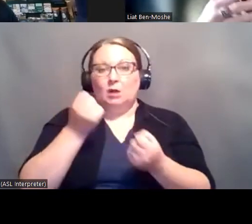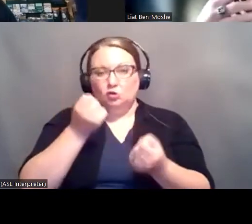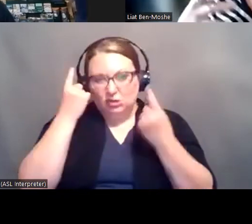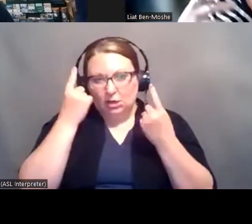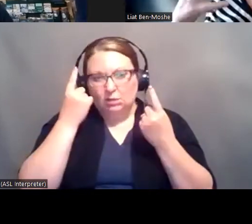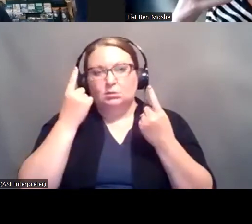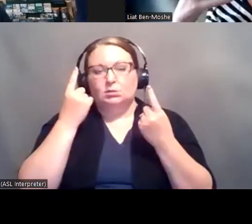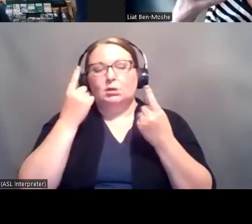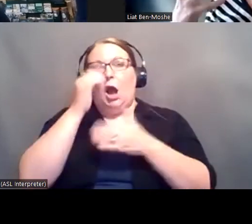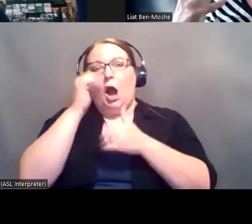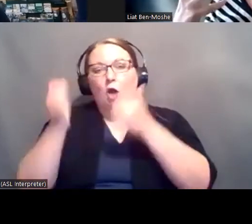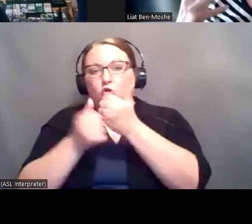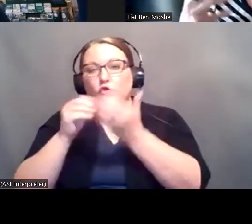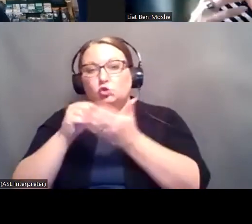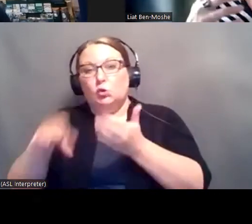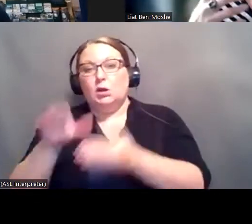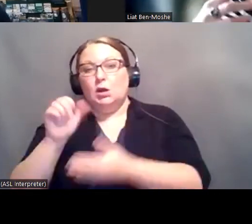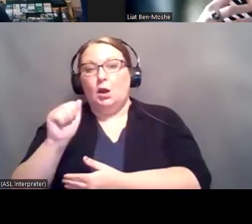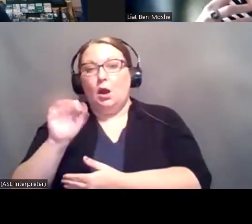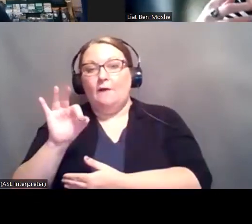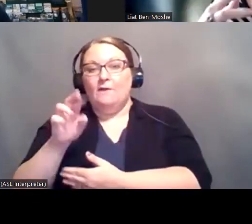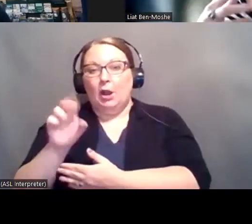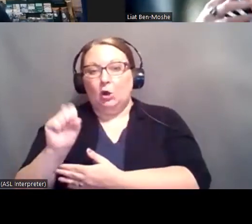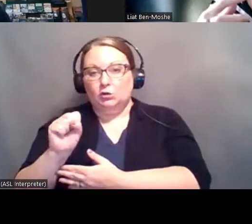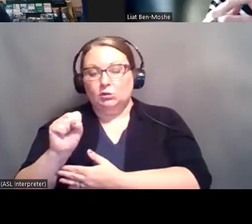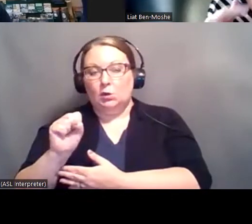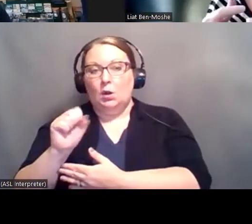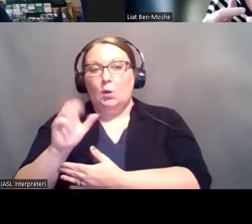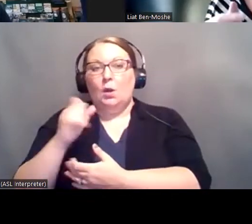Meaning that the entity that funded us needed to be the same entity